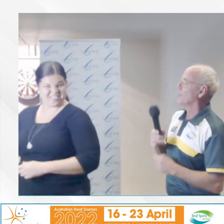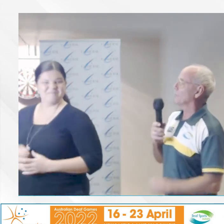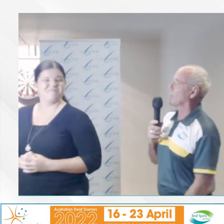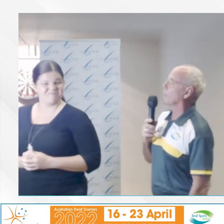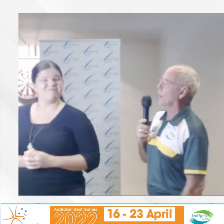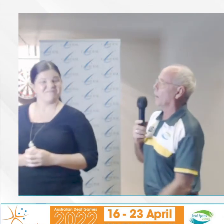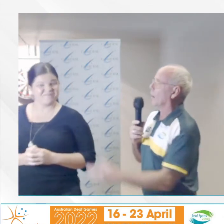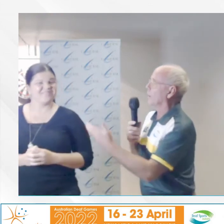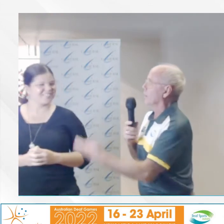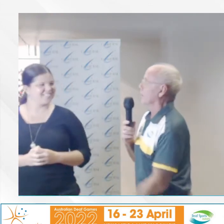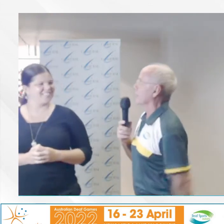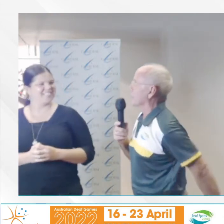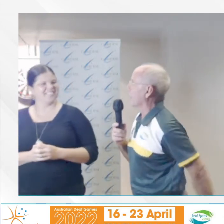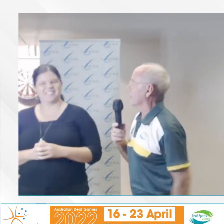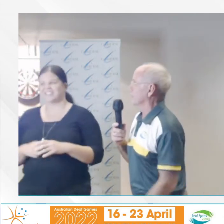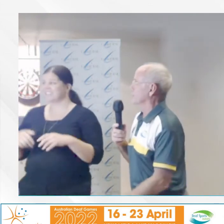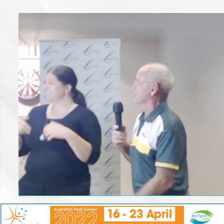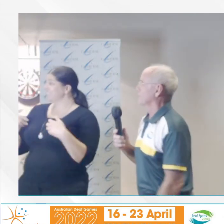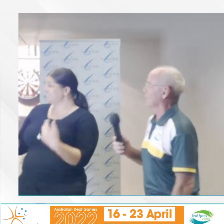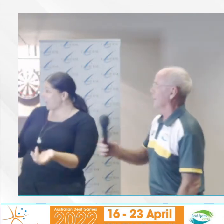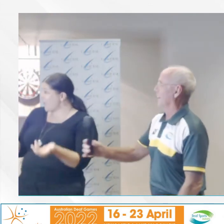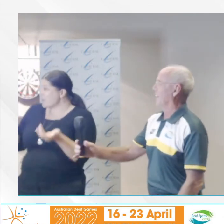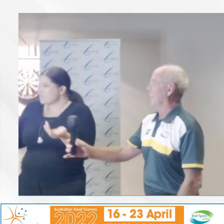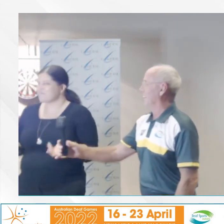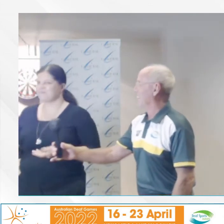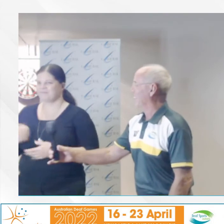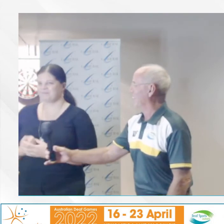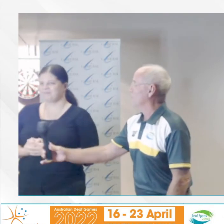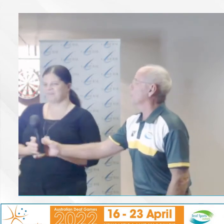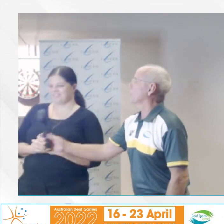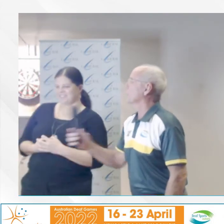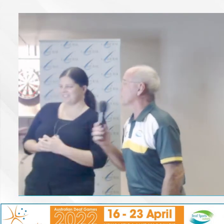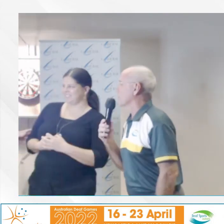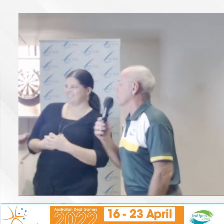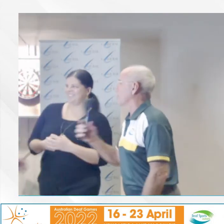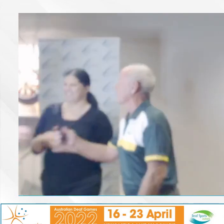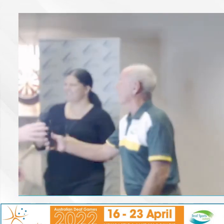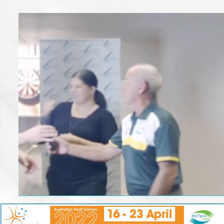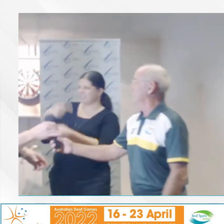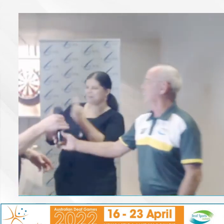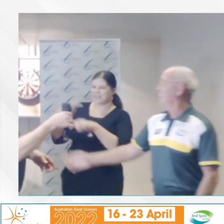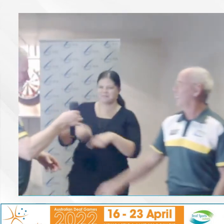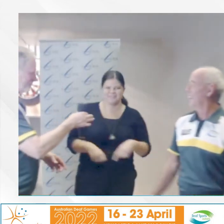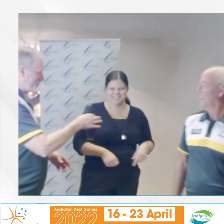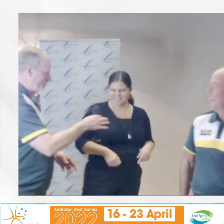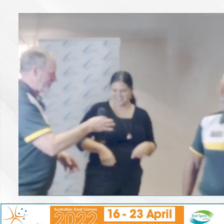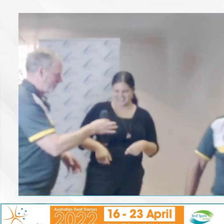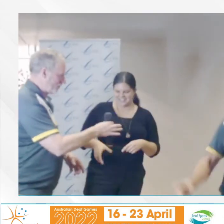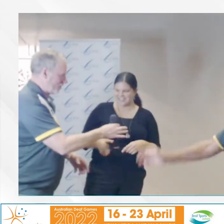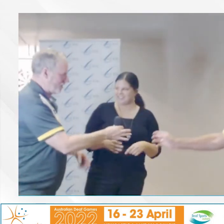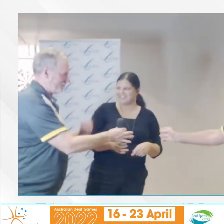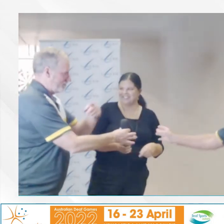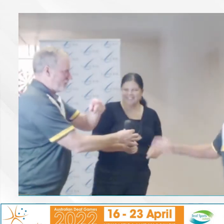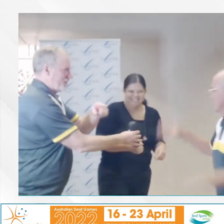so there you go